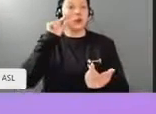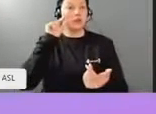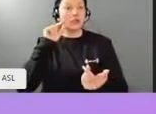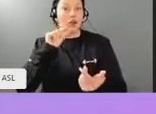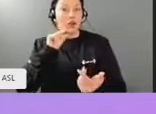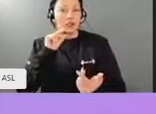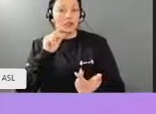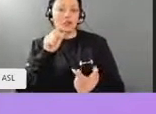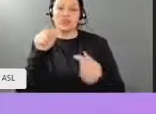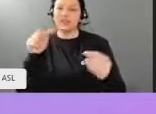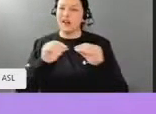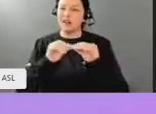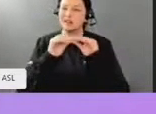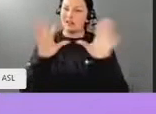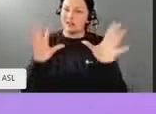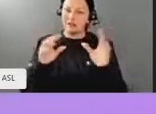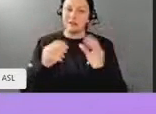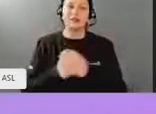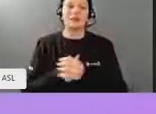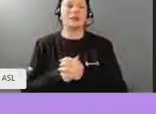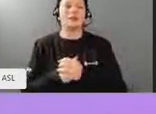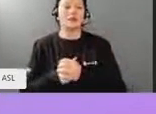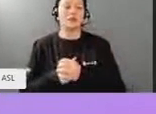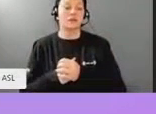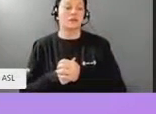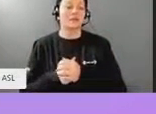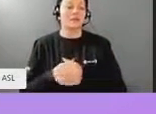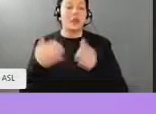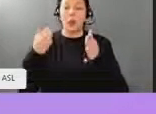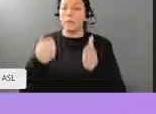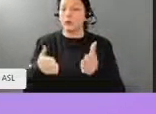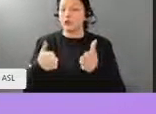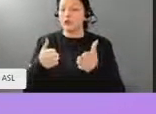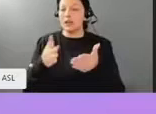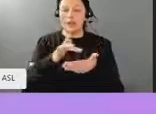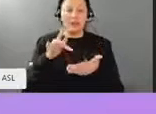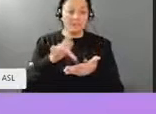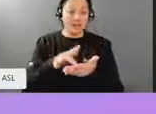colorblind I have no idea really.. Whose gender is not